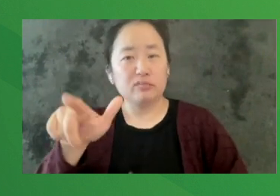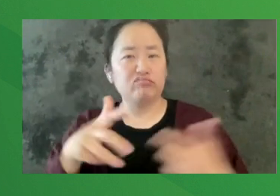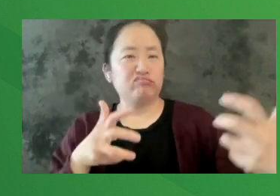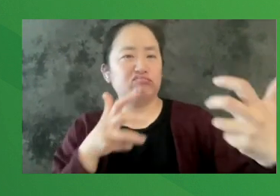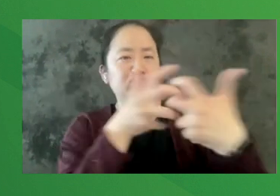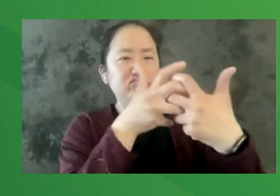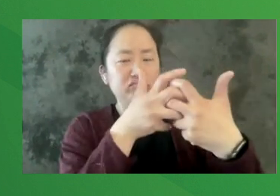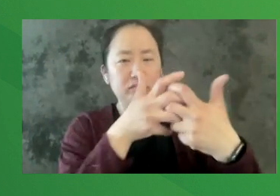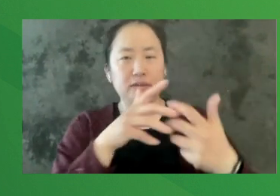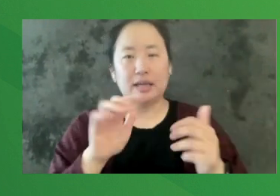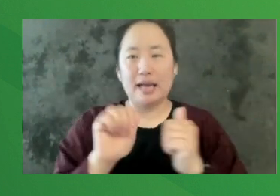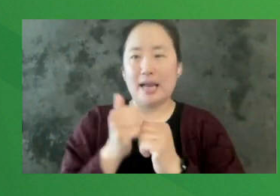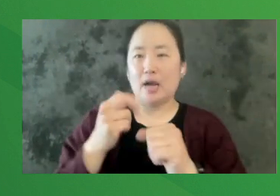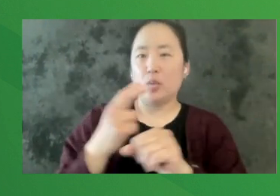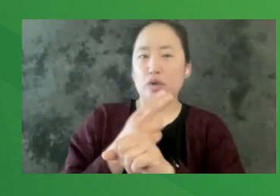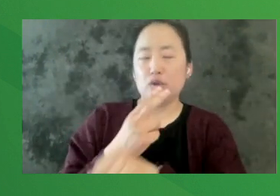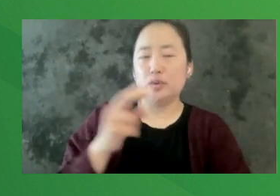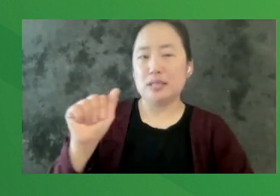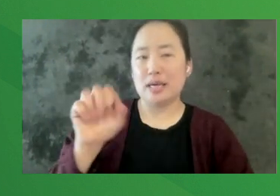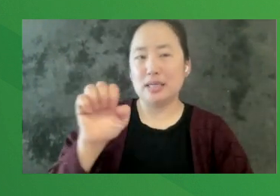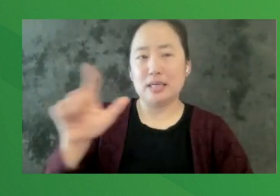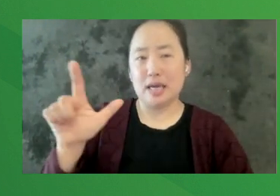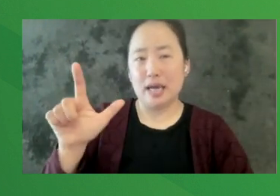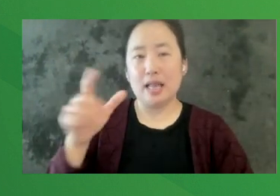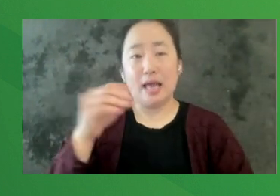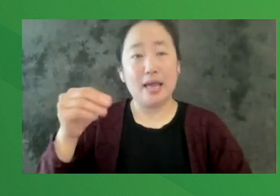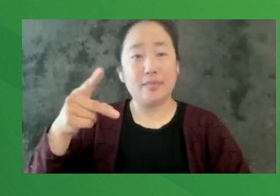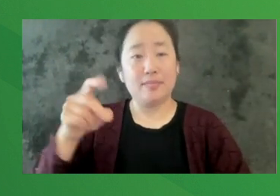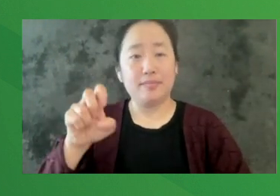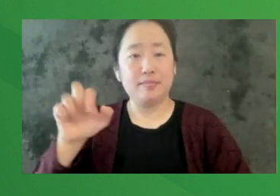use of active empathic listening in the PEER method. Also, there's an element of social justice